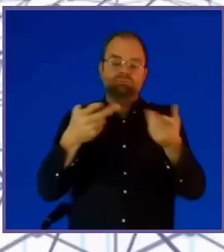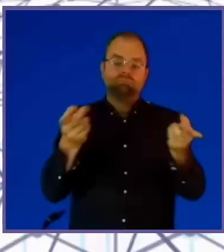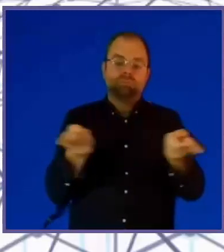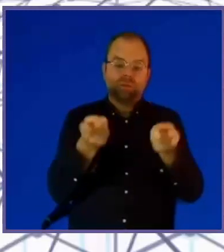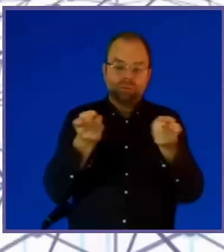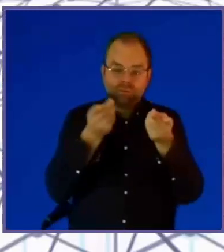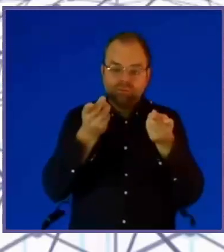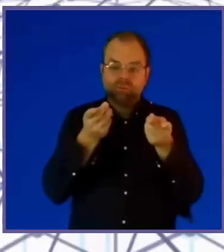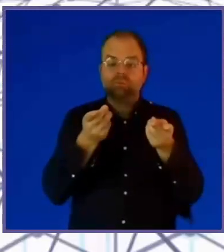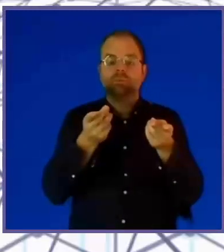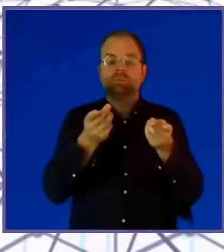to fix the wheelchairs.